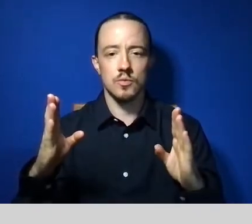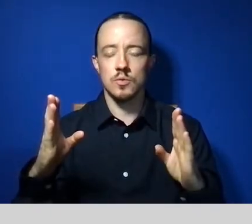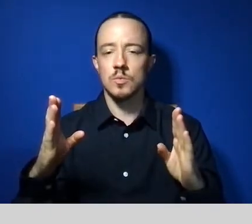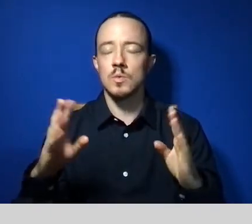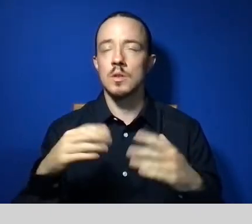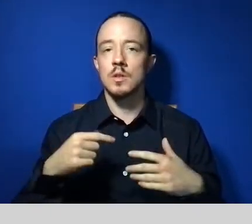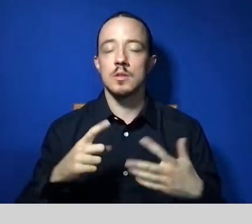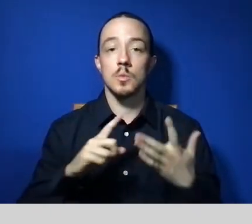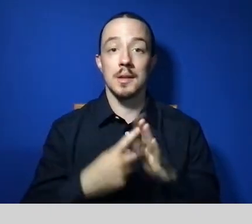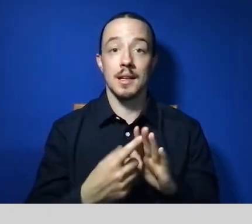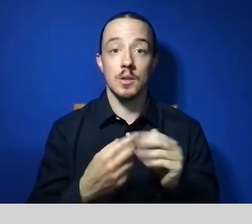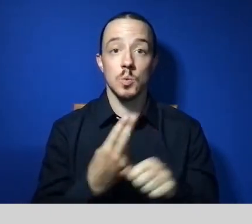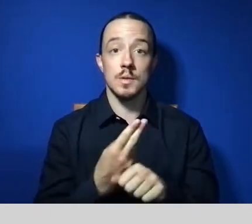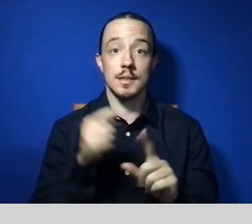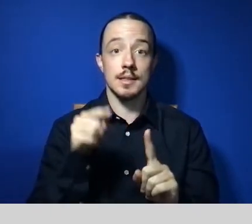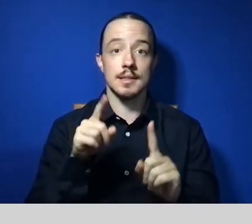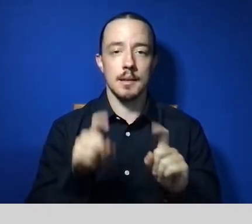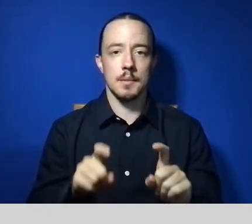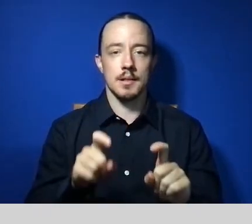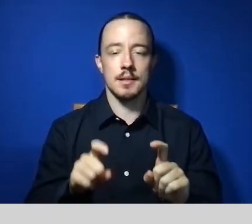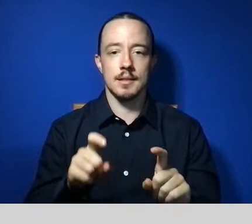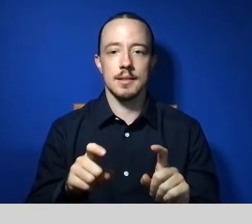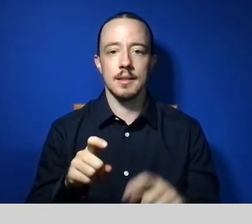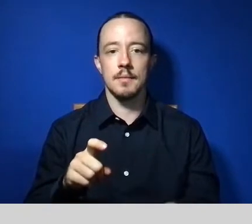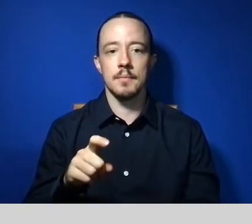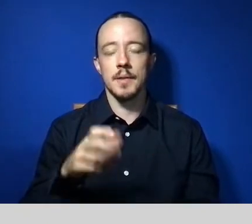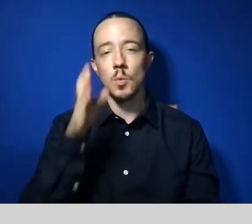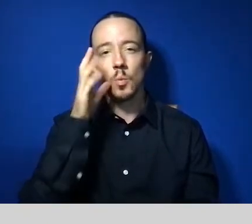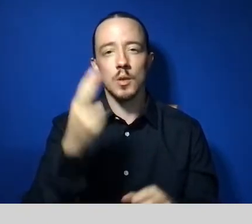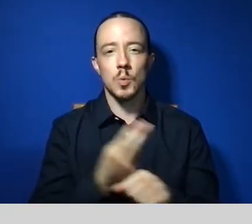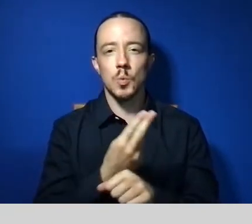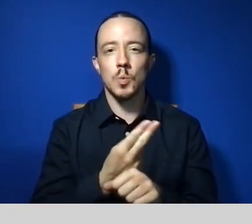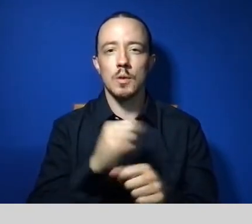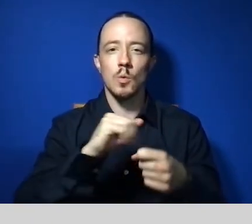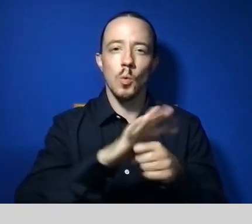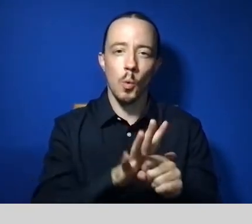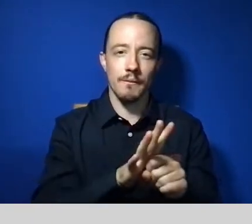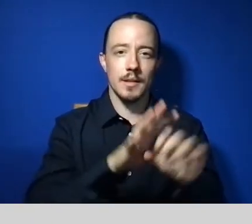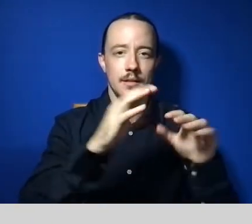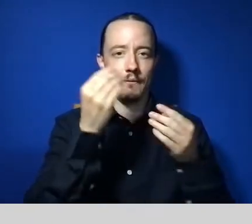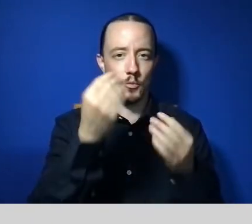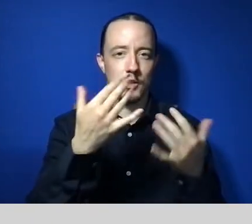So we're going to begin with the sample with this example and use the COVID data set